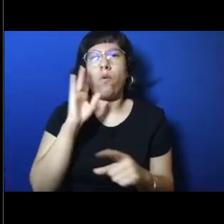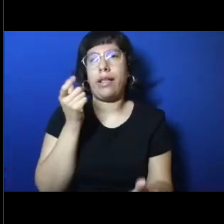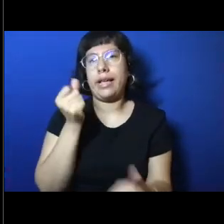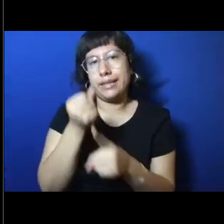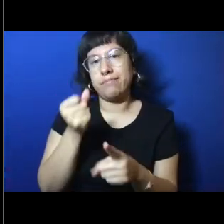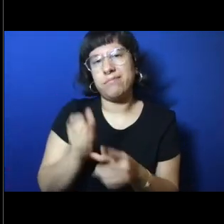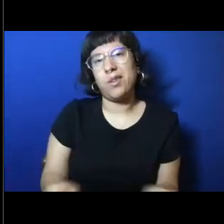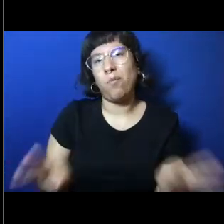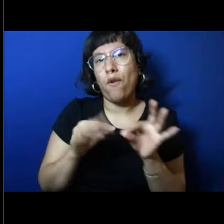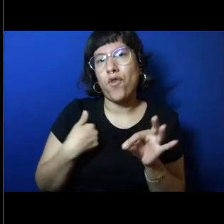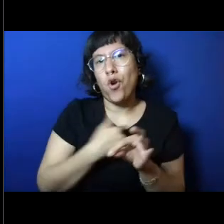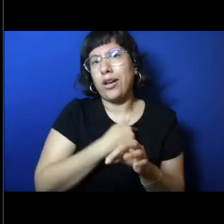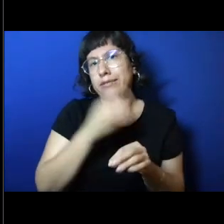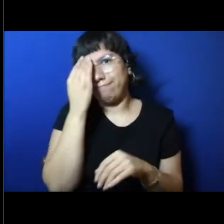And some questions there about the data.